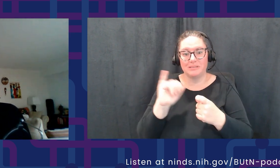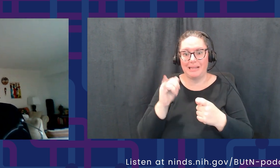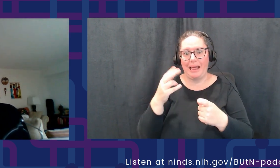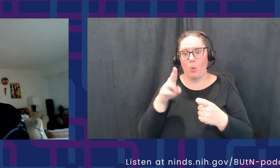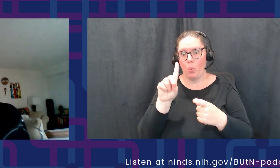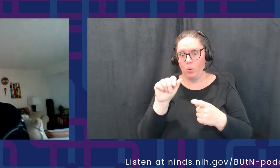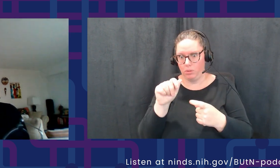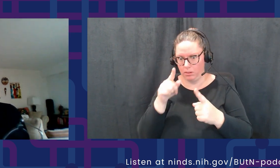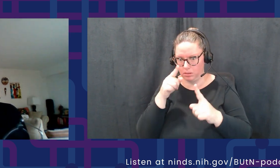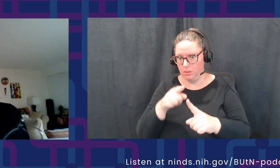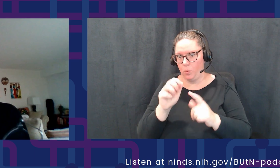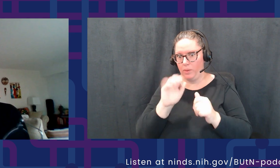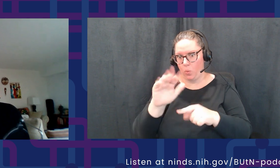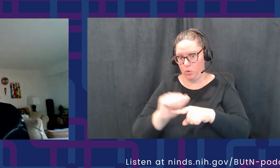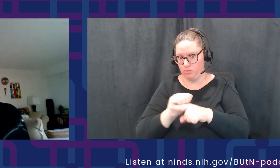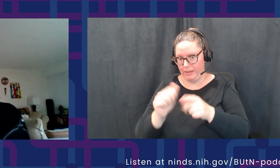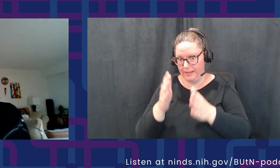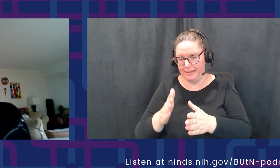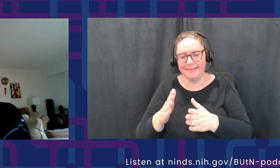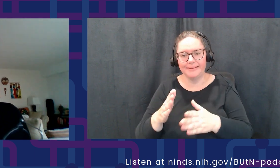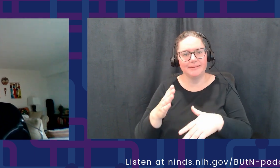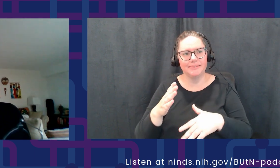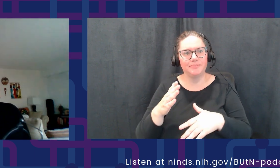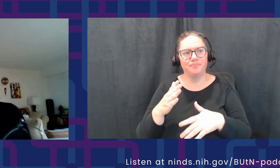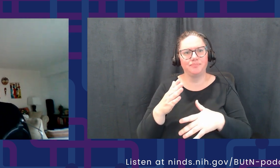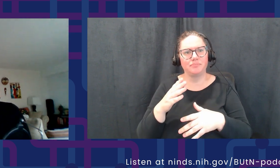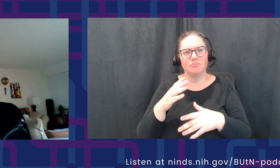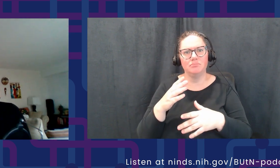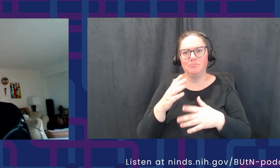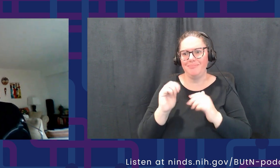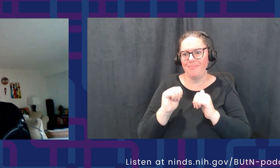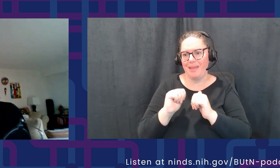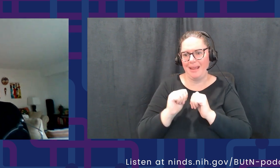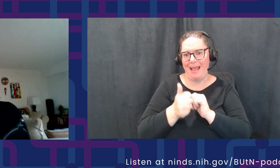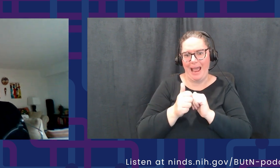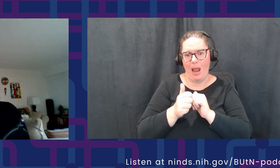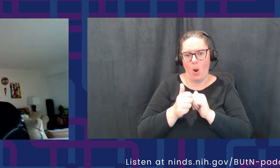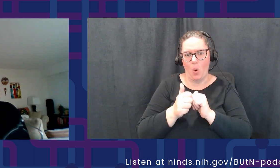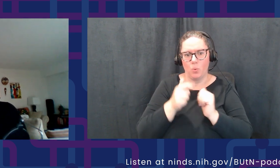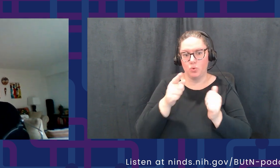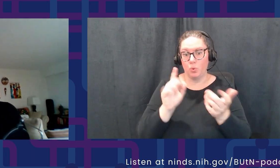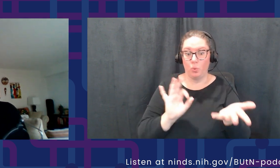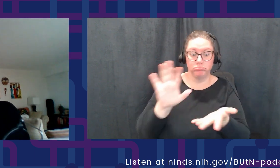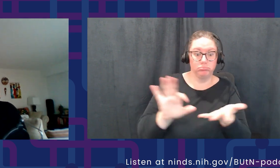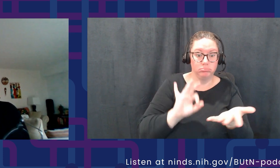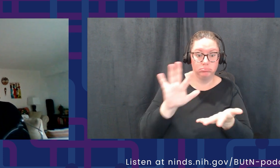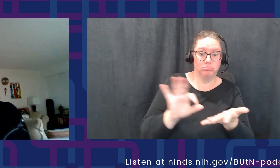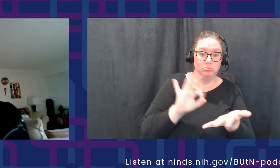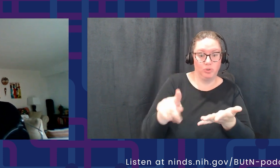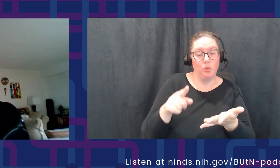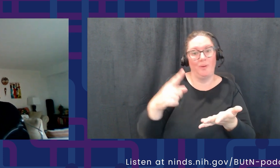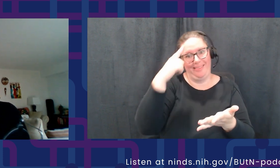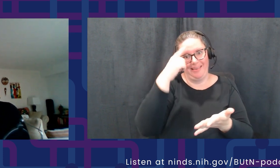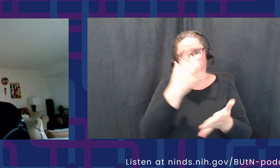like Huda, especially with your trainees. In what ways do you kind of lob questions at them that you think they might get